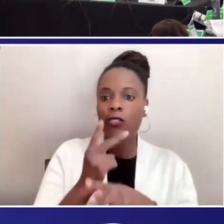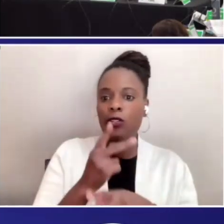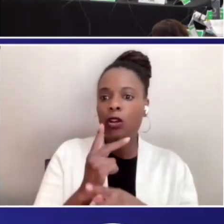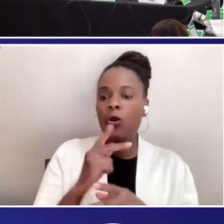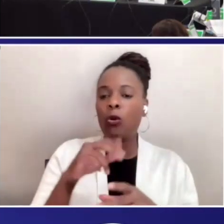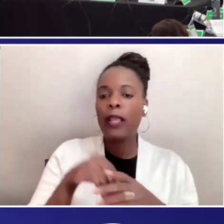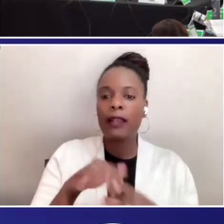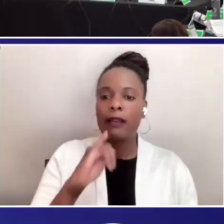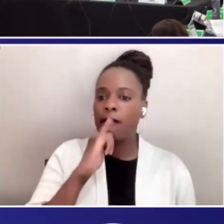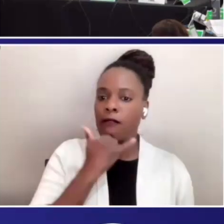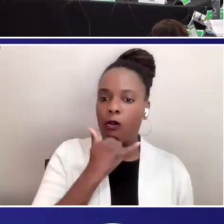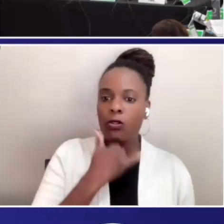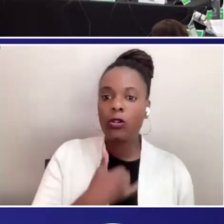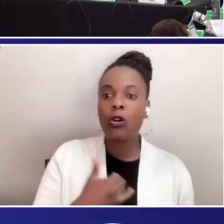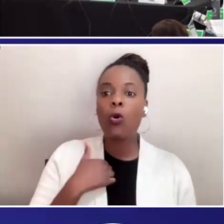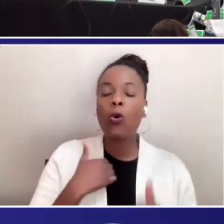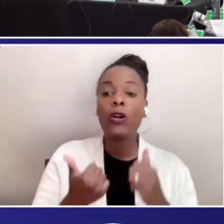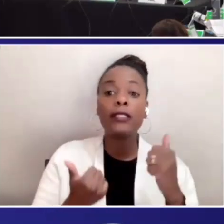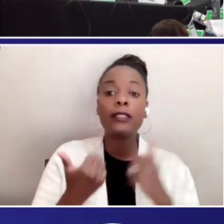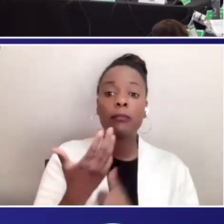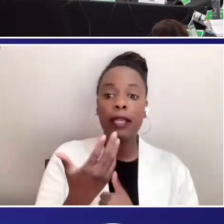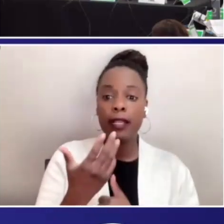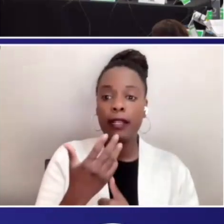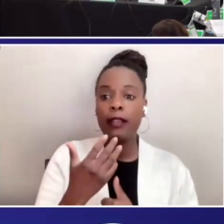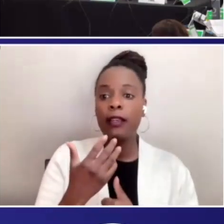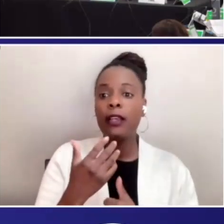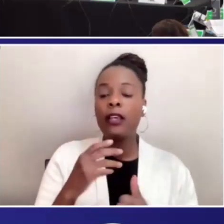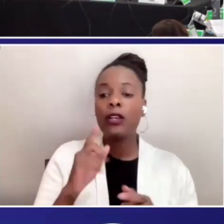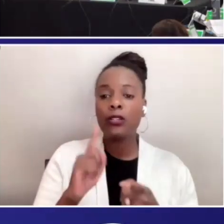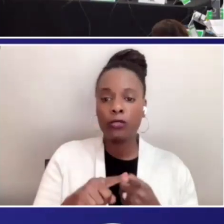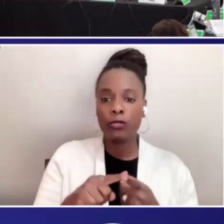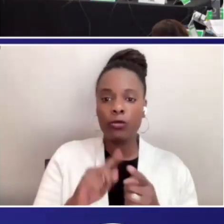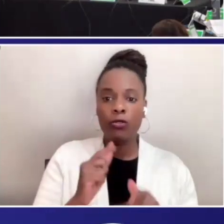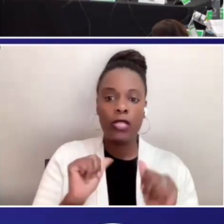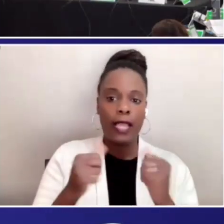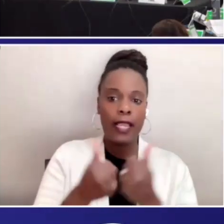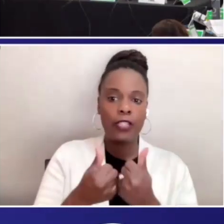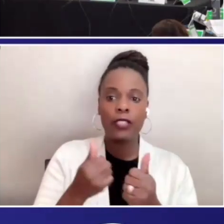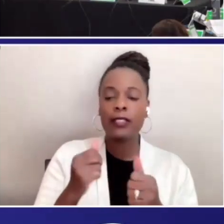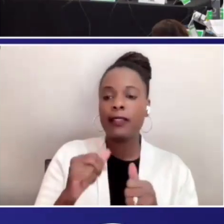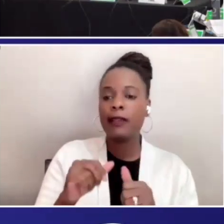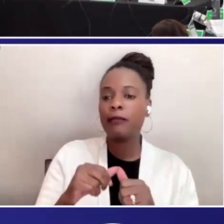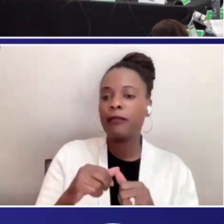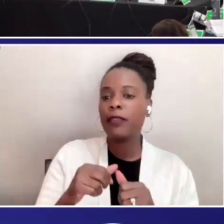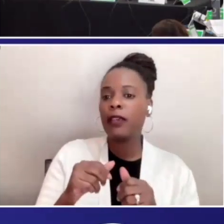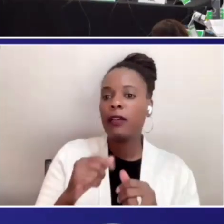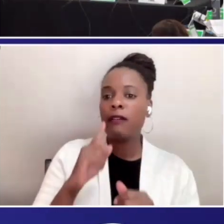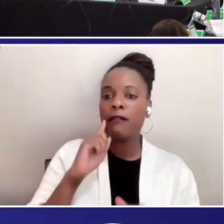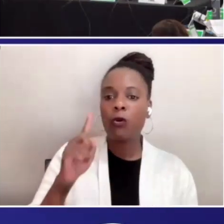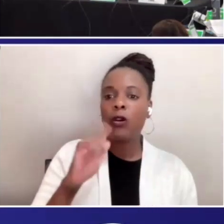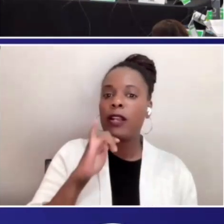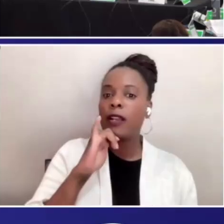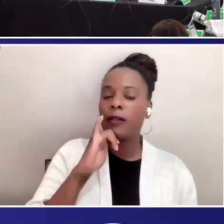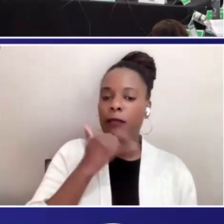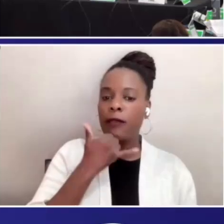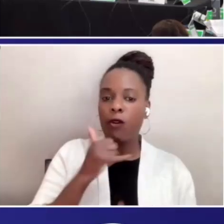and the borrower wants to consolidate the Federal consolidation loan into the Direct Loan program for the purpose of obtaining the Income Based Repayment plan or